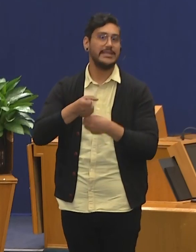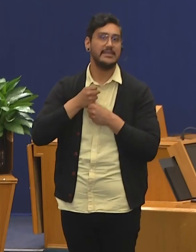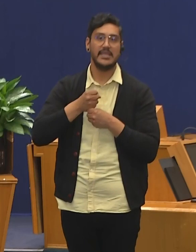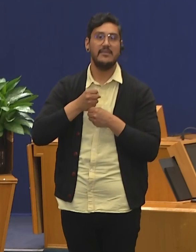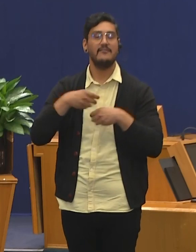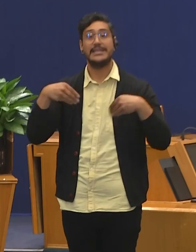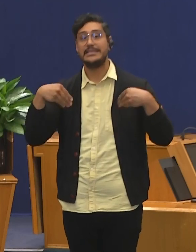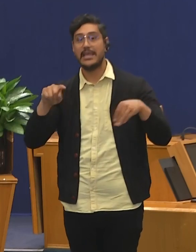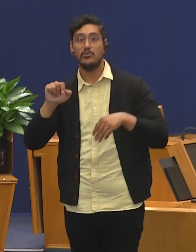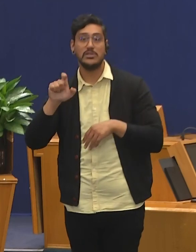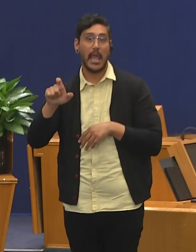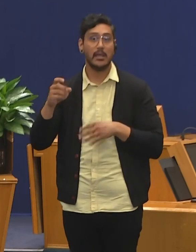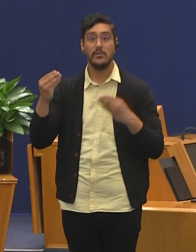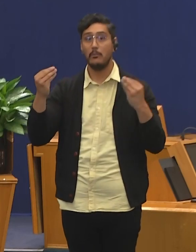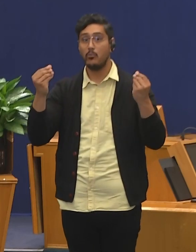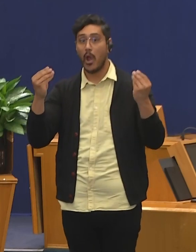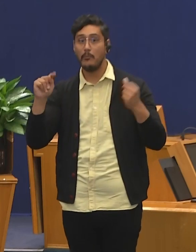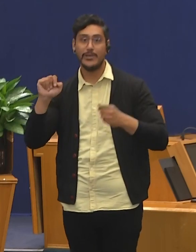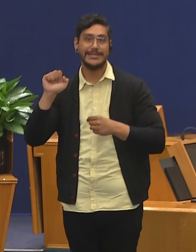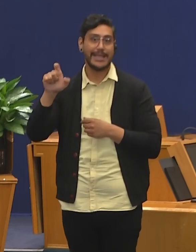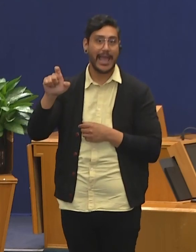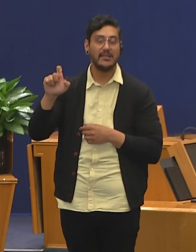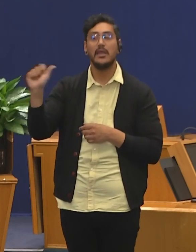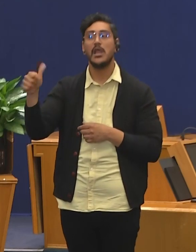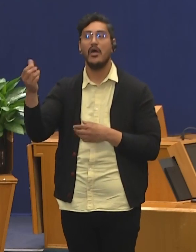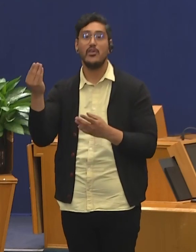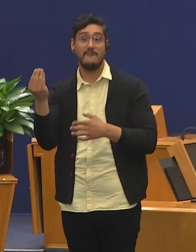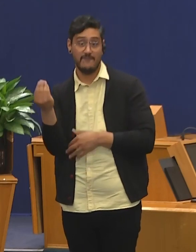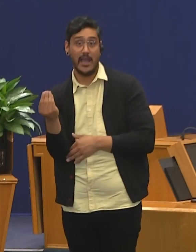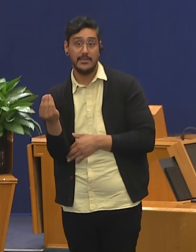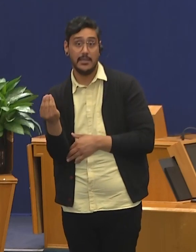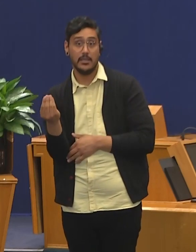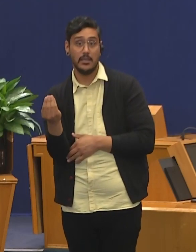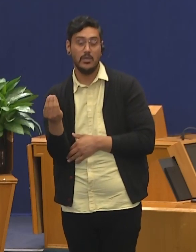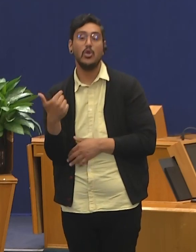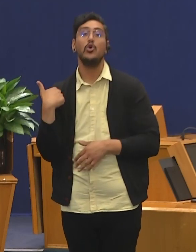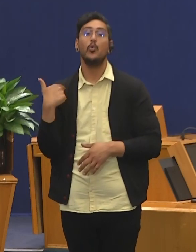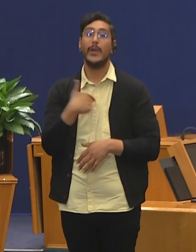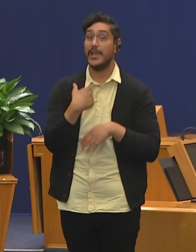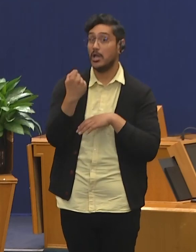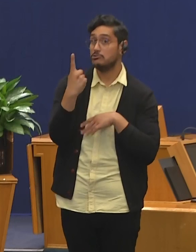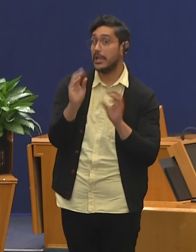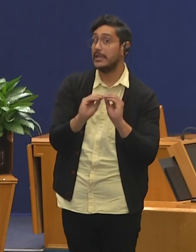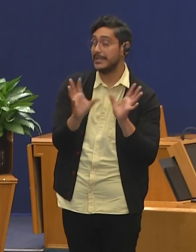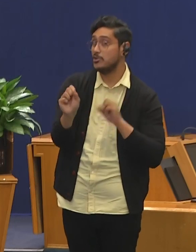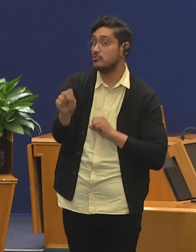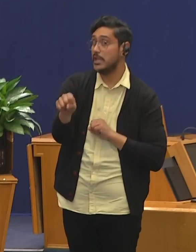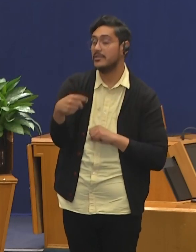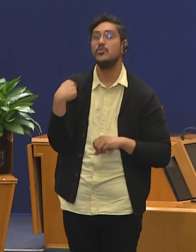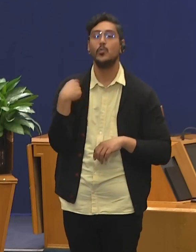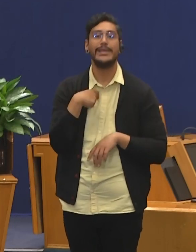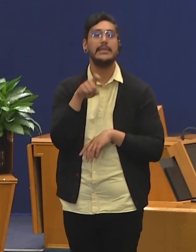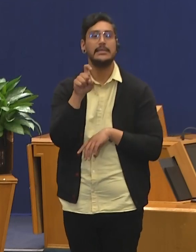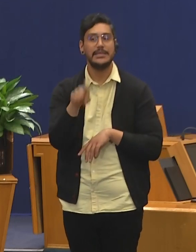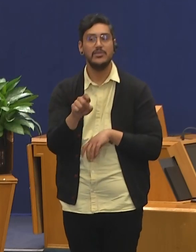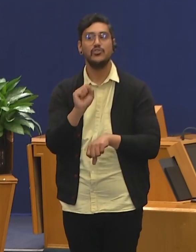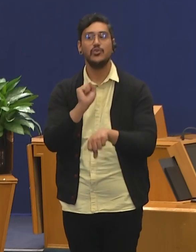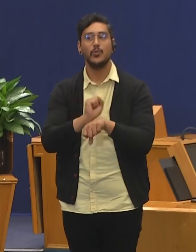RECEIVING ANY SALES TAX, PROPERTY TAX AND OTHER TYPES OF FUNDING. WE ARE -- WE UNDERSTAND THAT